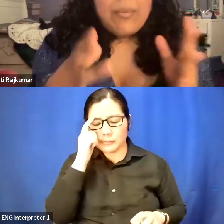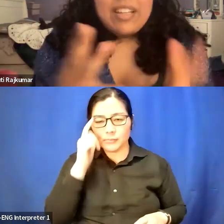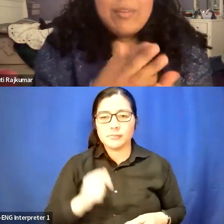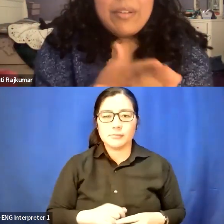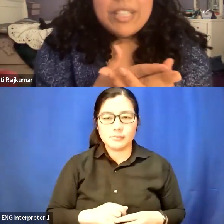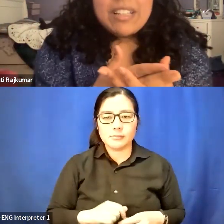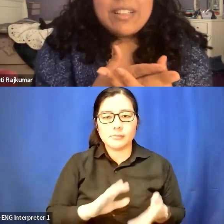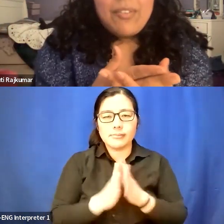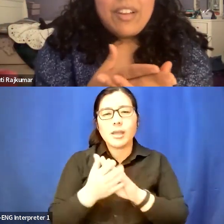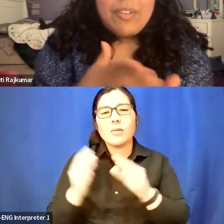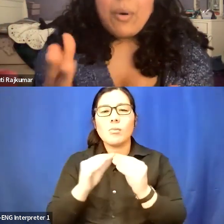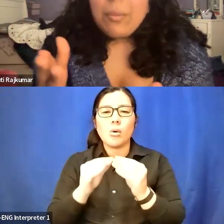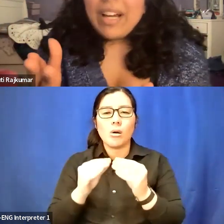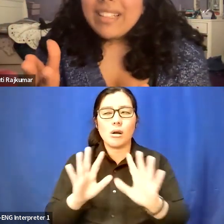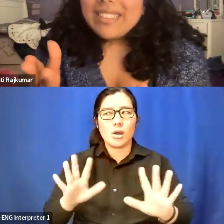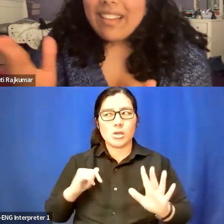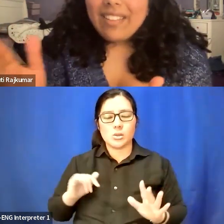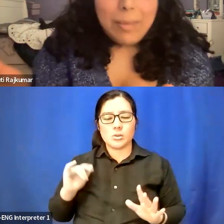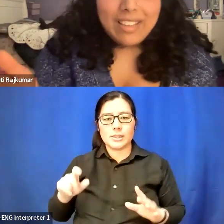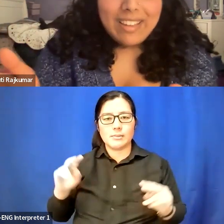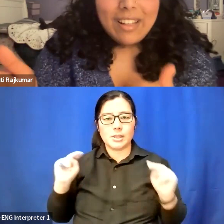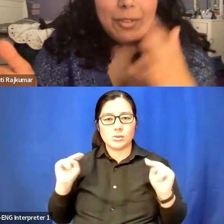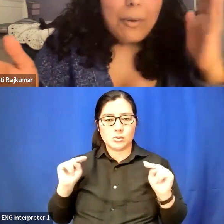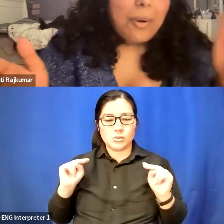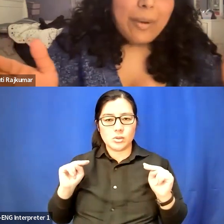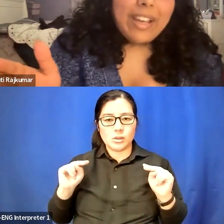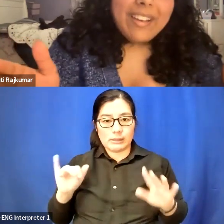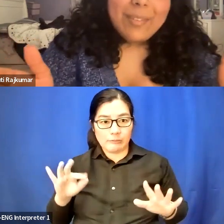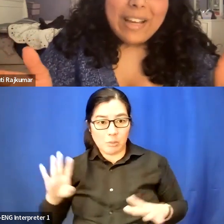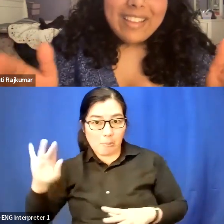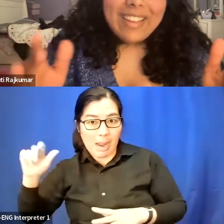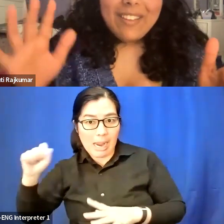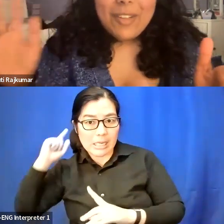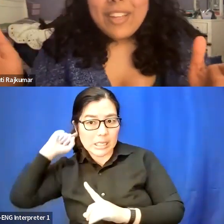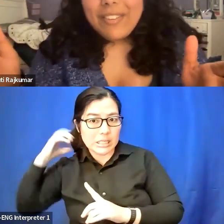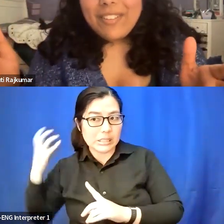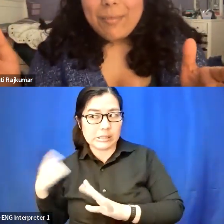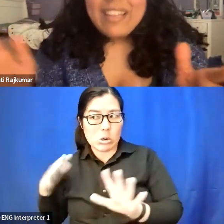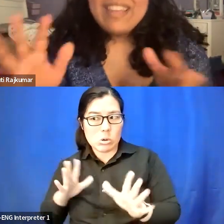we need to be objective, and if you are biased, that's a bad thing. And if you go one way, it's a bad thing. If you go the other, it's a bad thing.